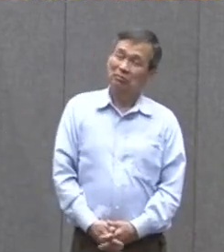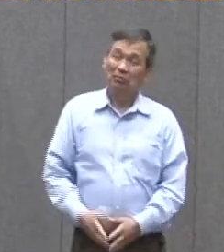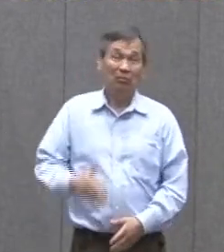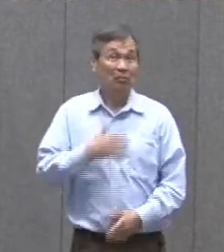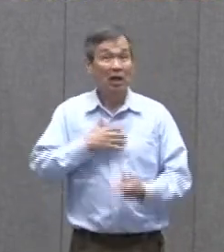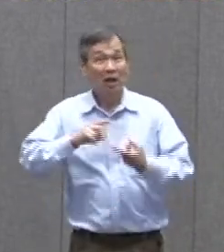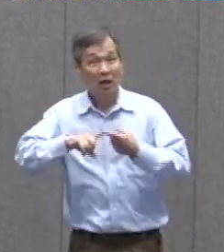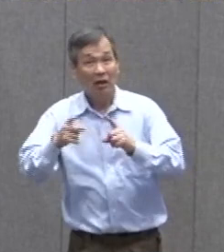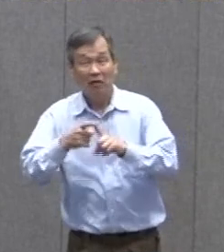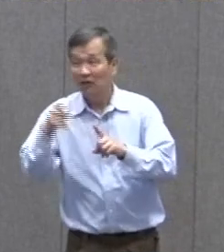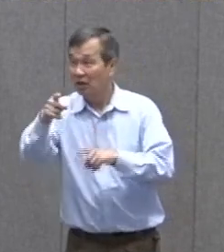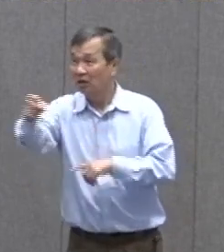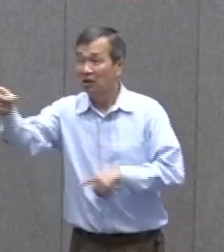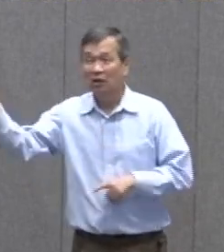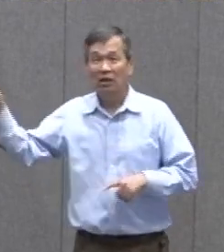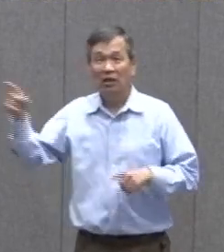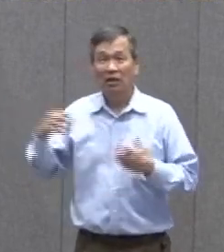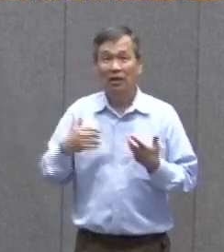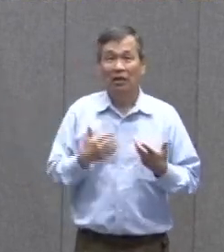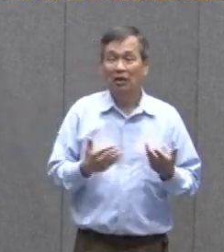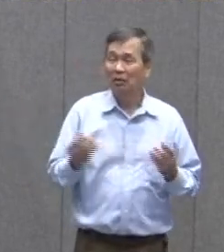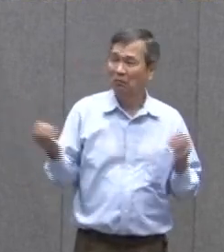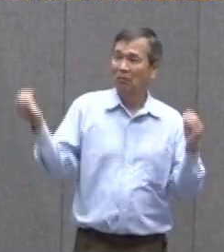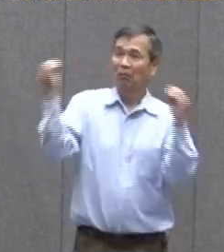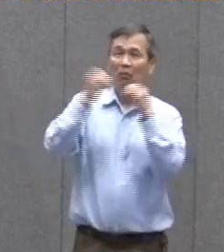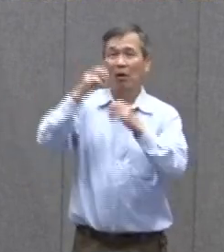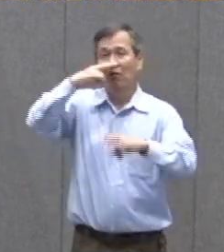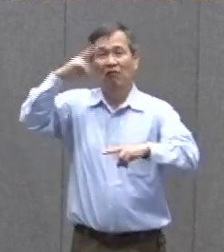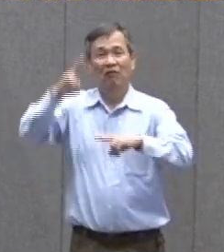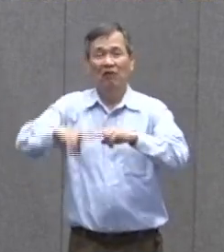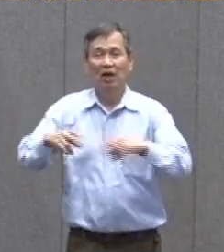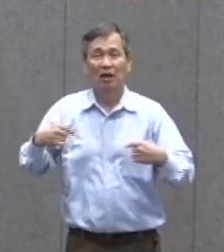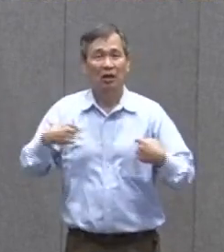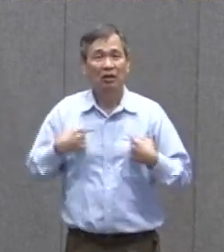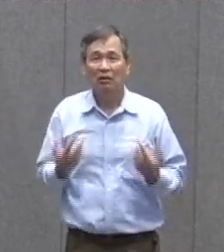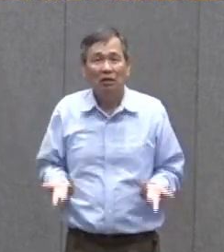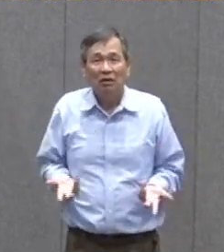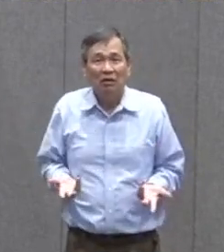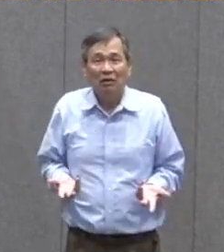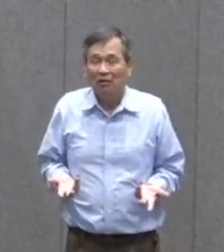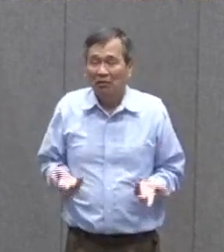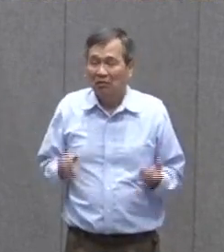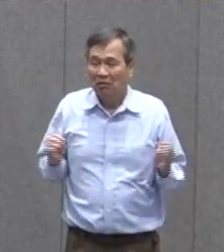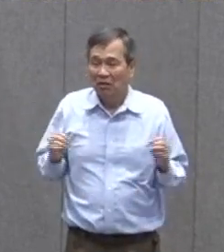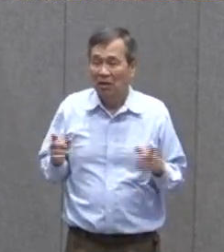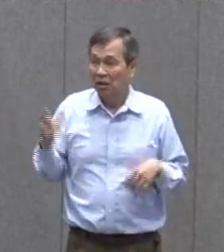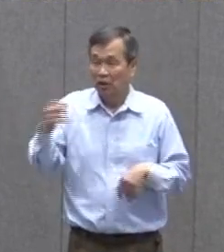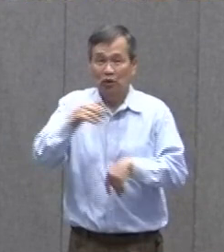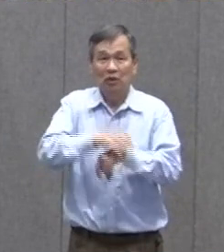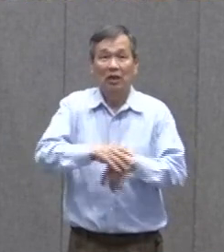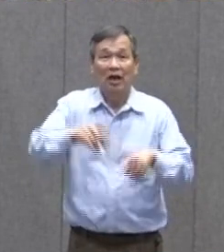"have so much better fun than me, like Knife. "Knife is so lucky.